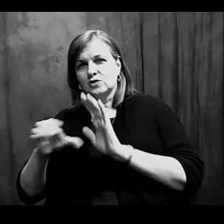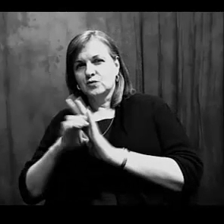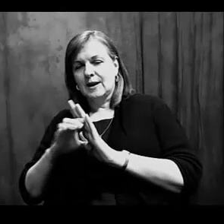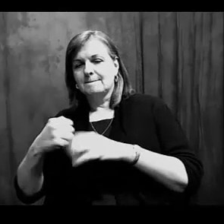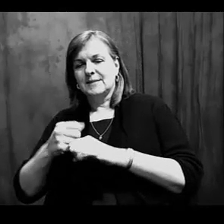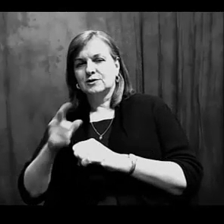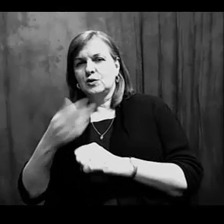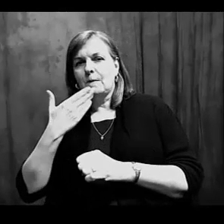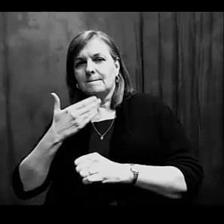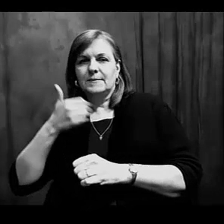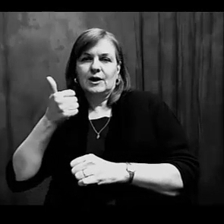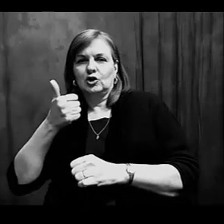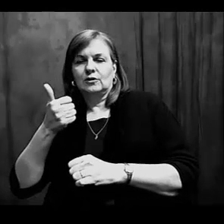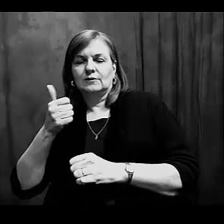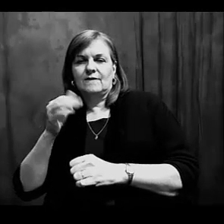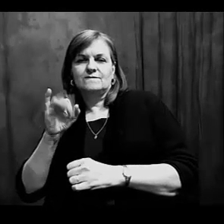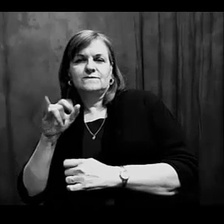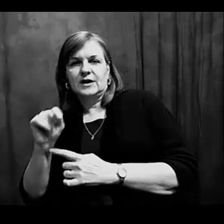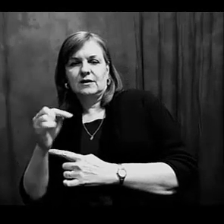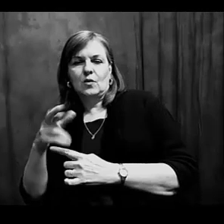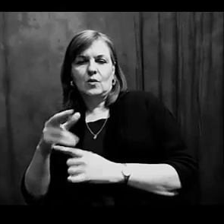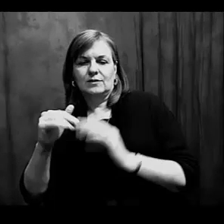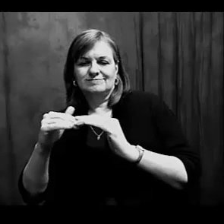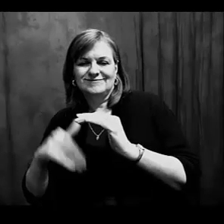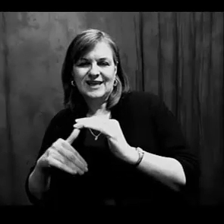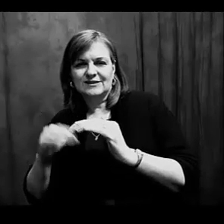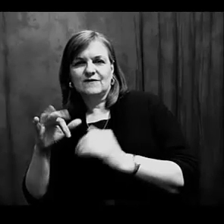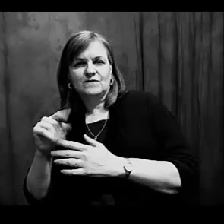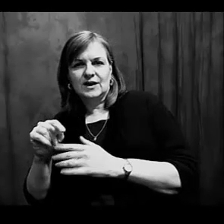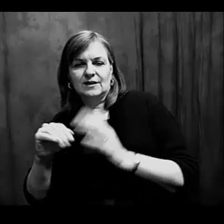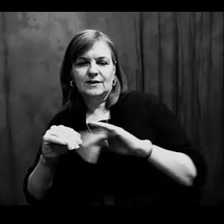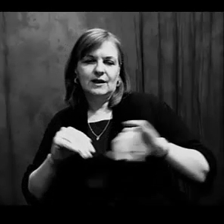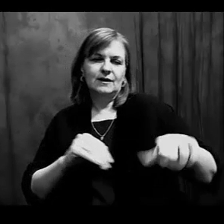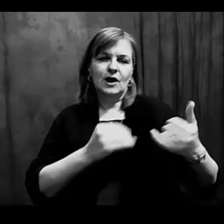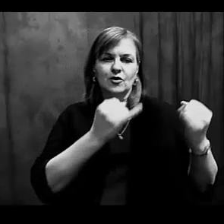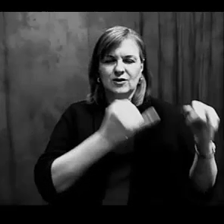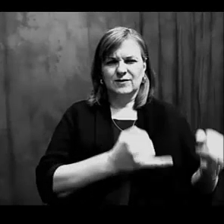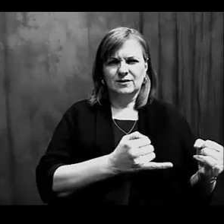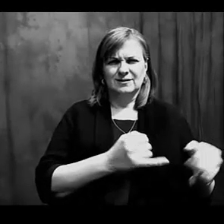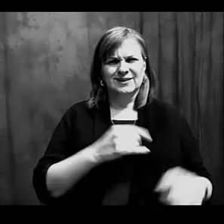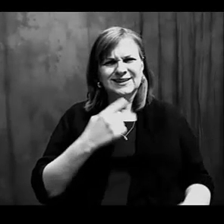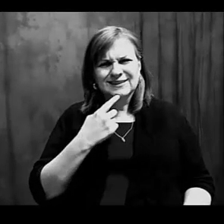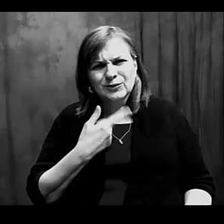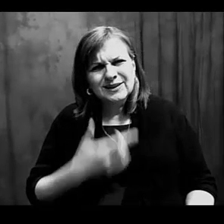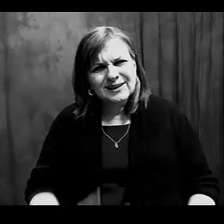that is going to make you more fit or less fit than another individual